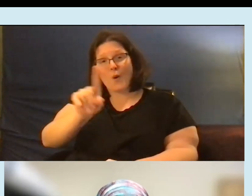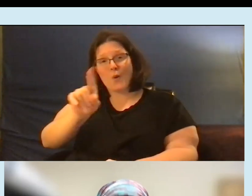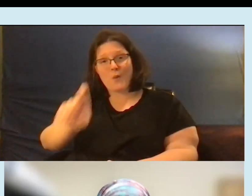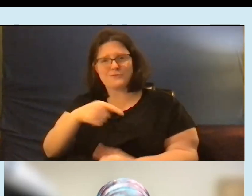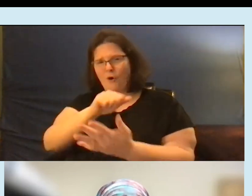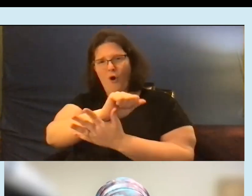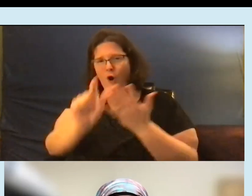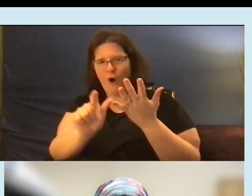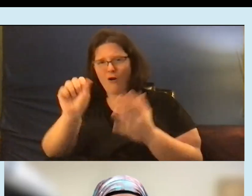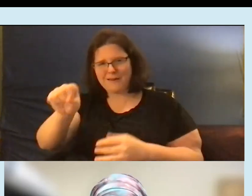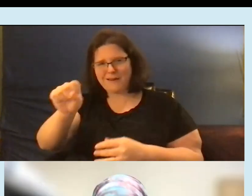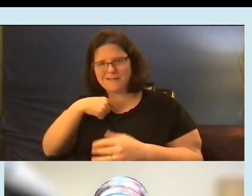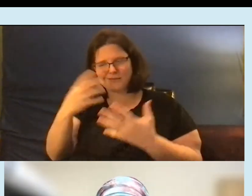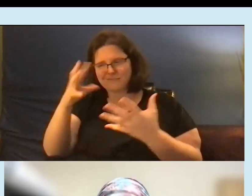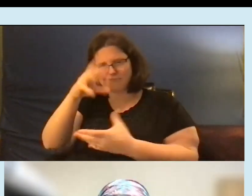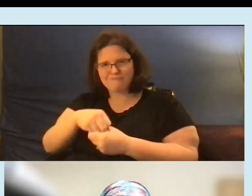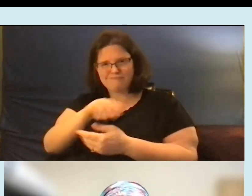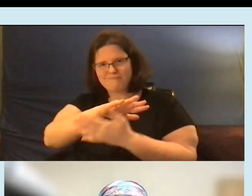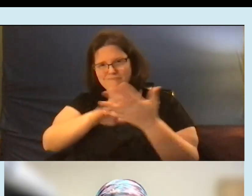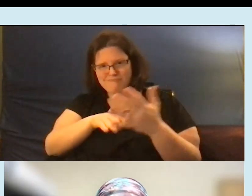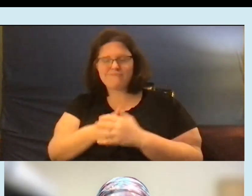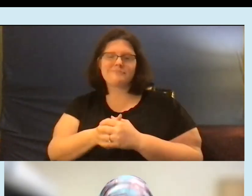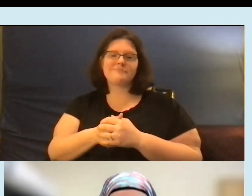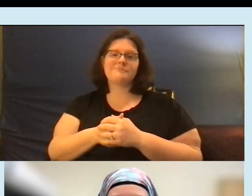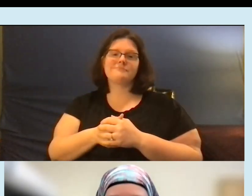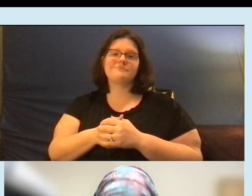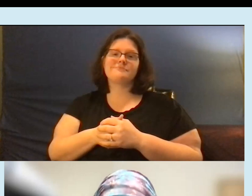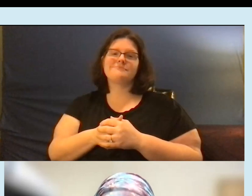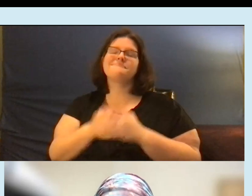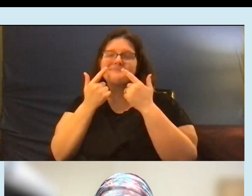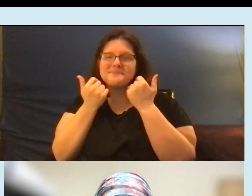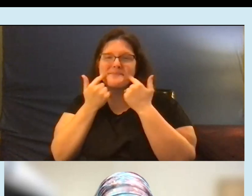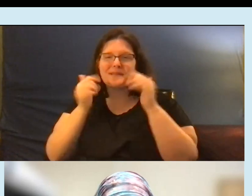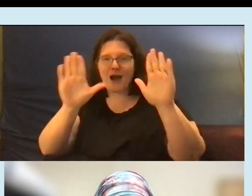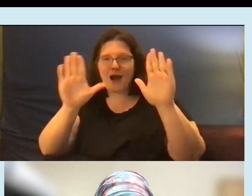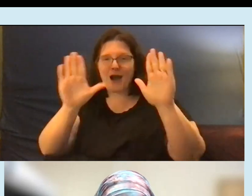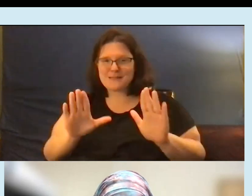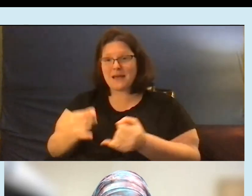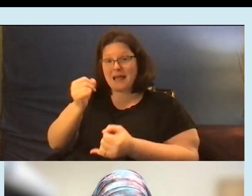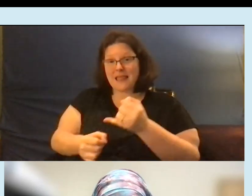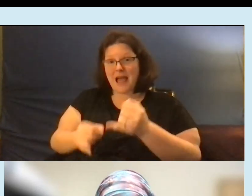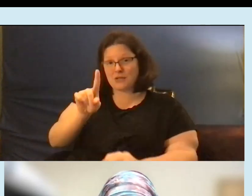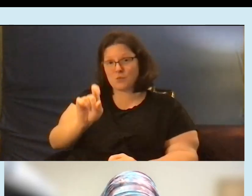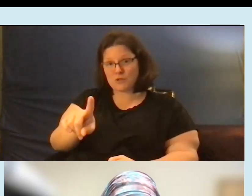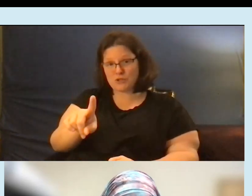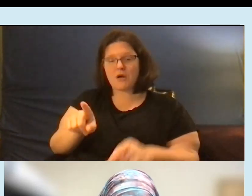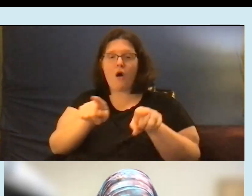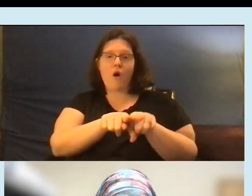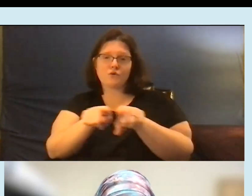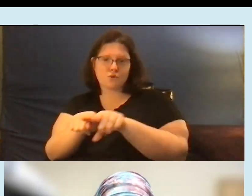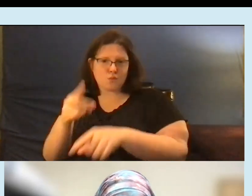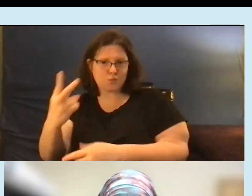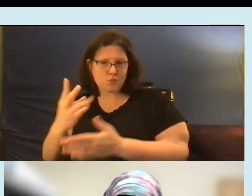the above, yes. Okay, awesome, awesome- and our last question here um which is also a two-parter uh